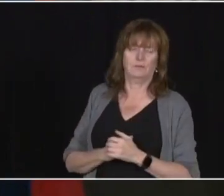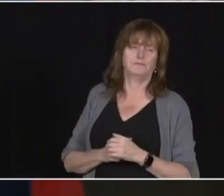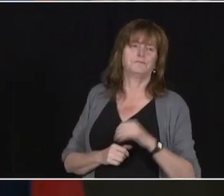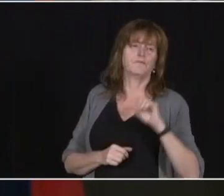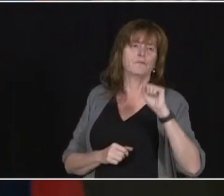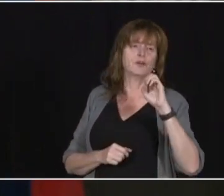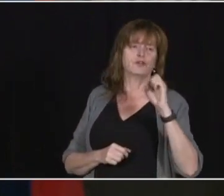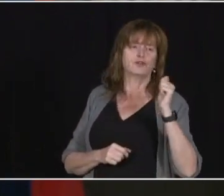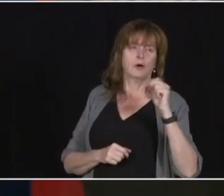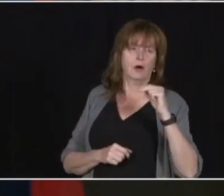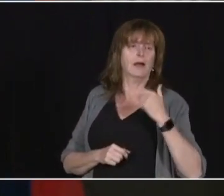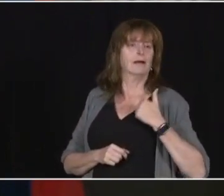Next question.